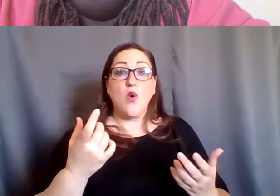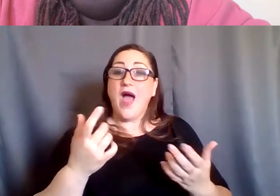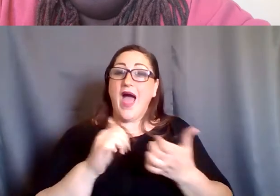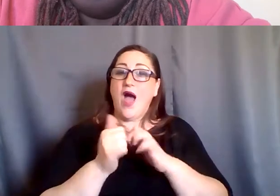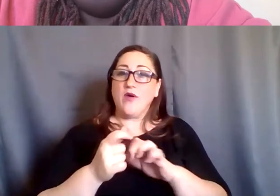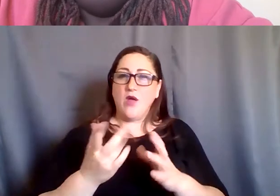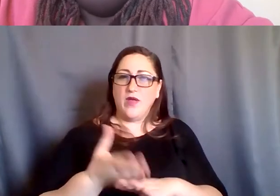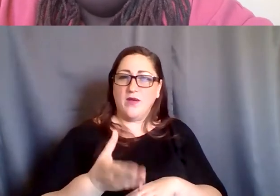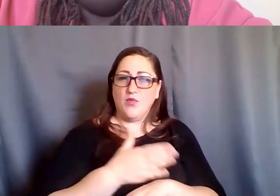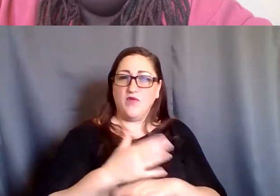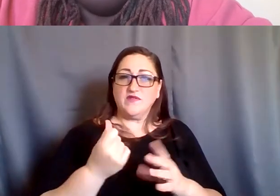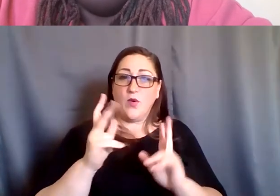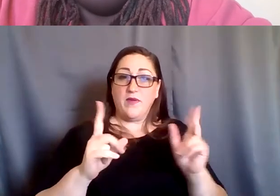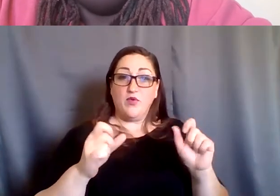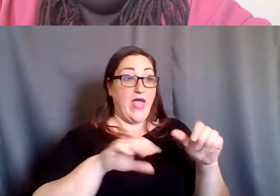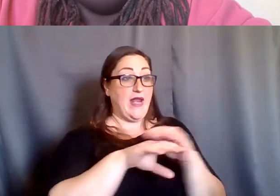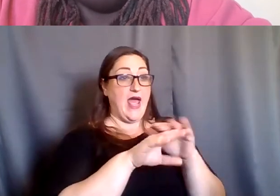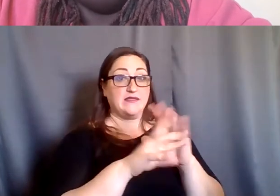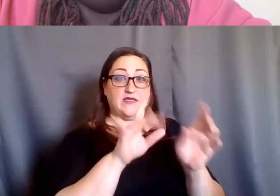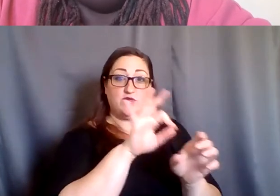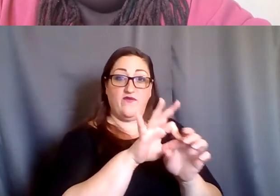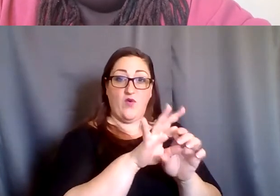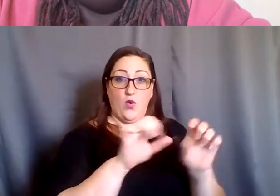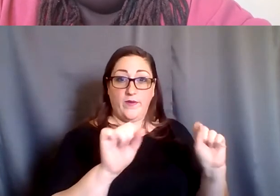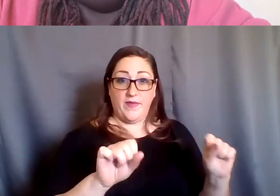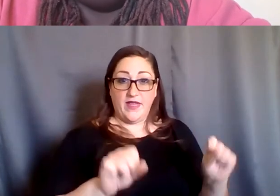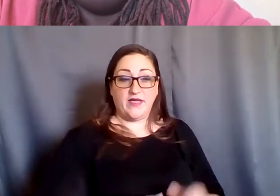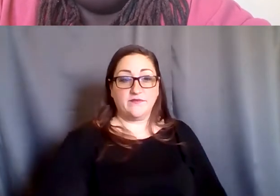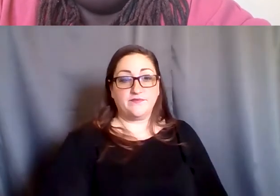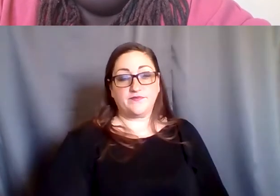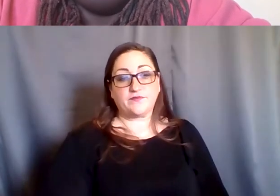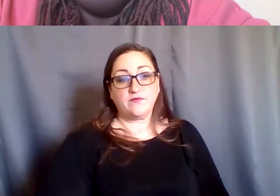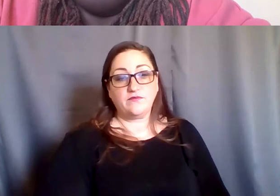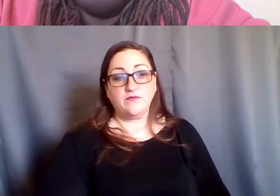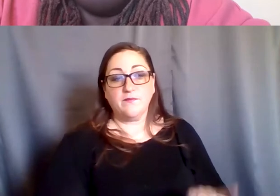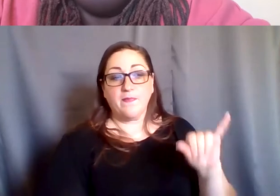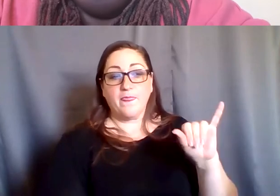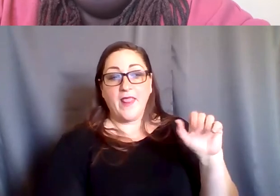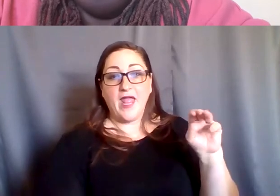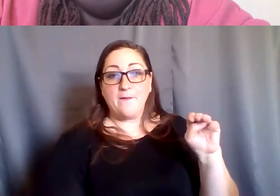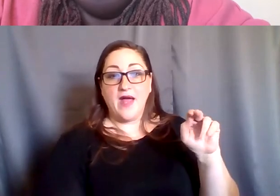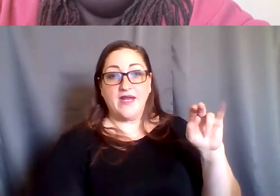Well, a lot of people—so, one of the things I like to tell people is that it’s not just accessibility once you arrive.